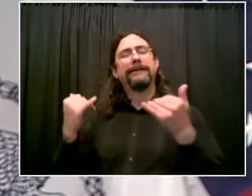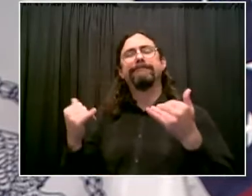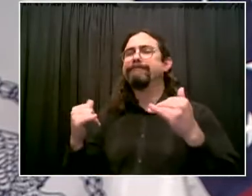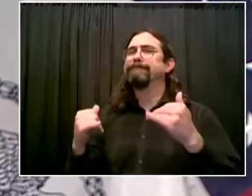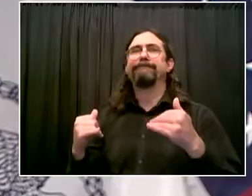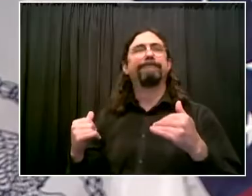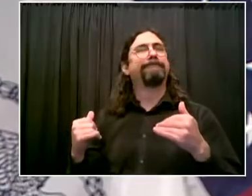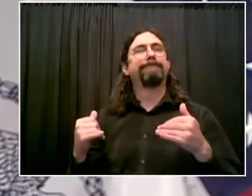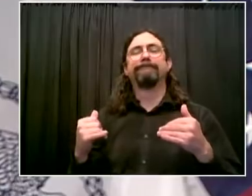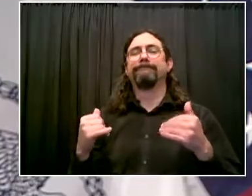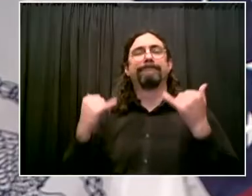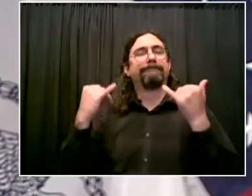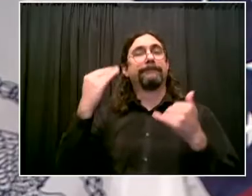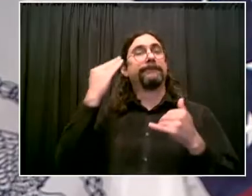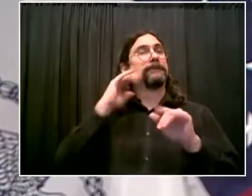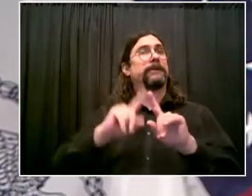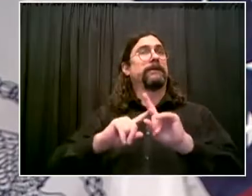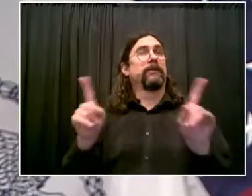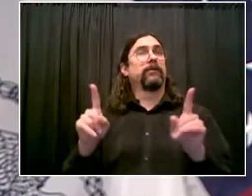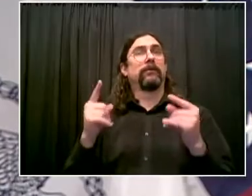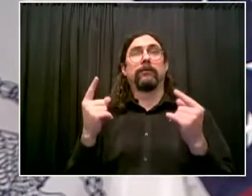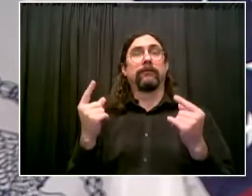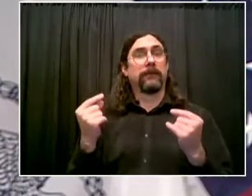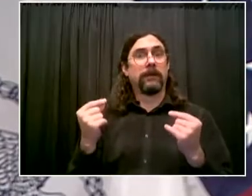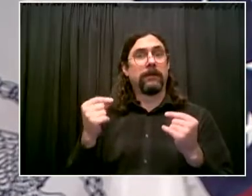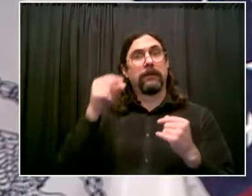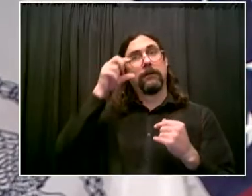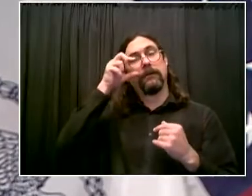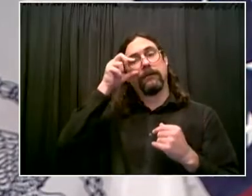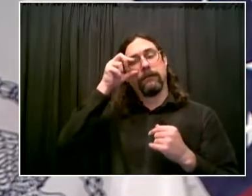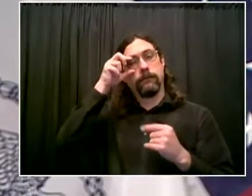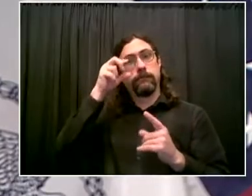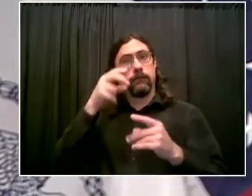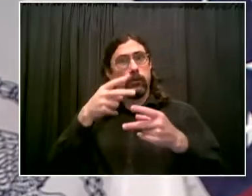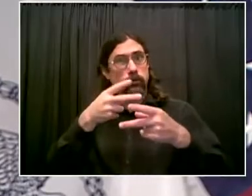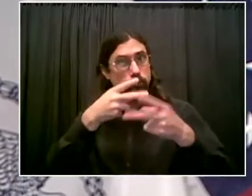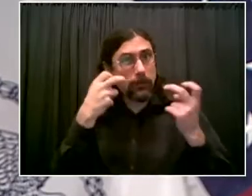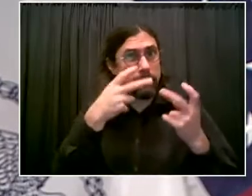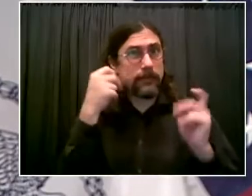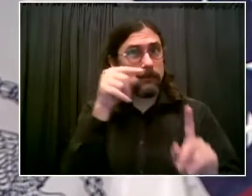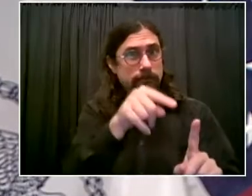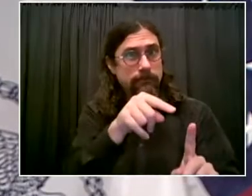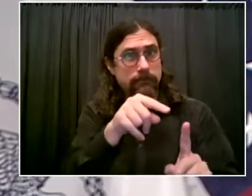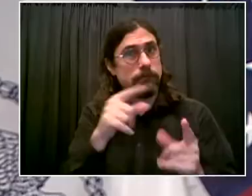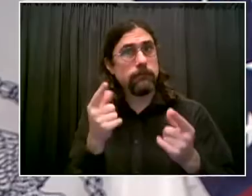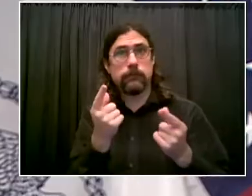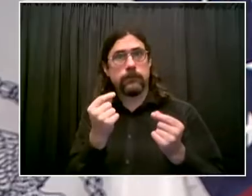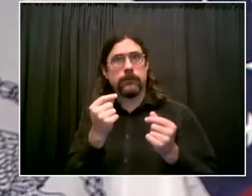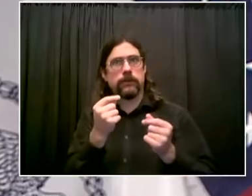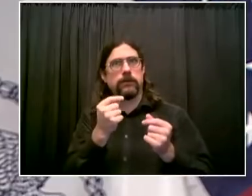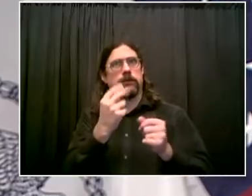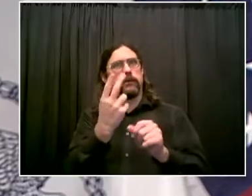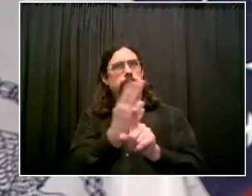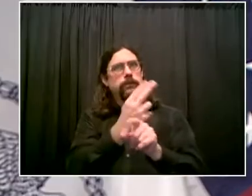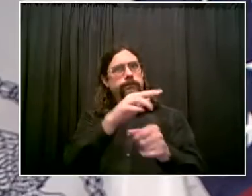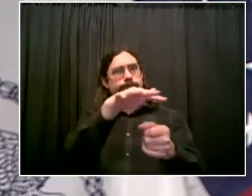POLLUTIONS IN CRIME ARE COMMUNITY-BASED SOLIUTONS. WE KNOW MANY INDECINTS WERE STOPPED BECAUSE